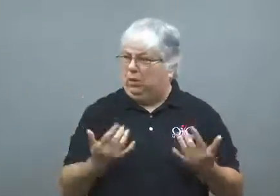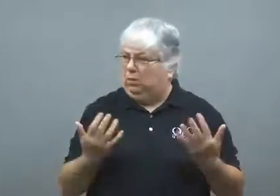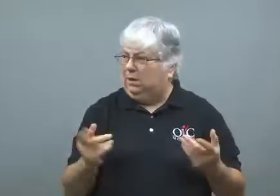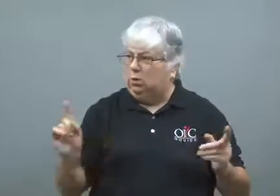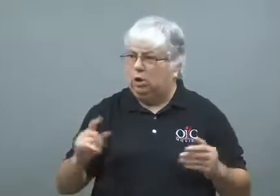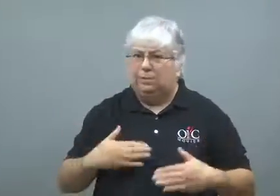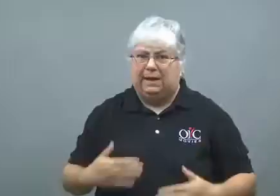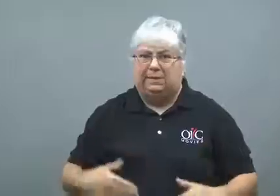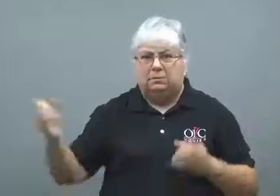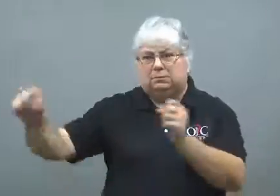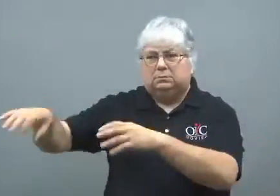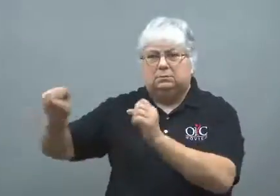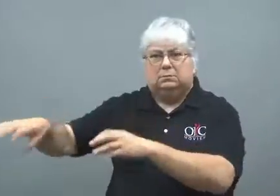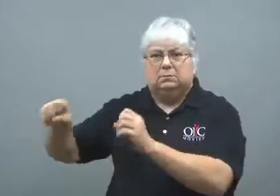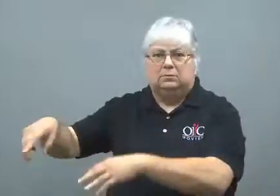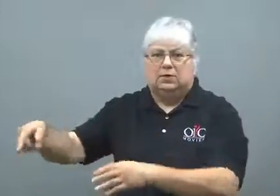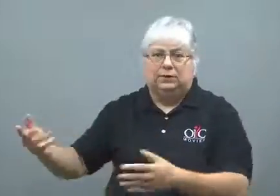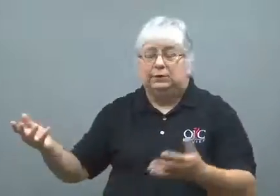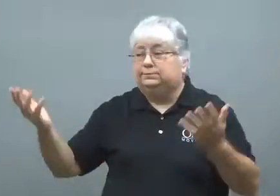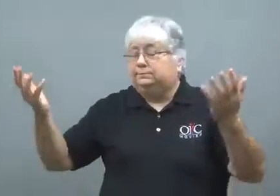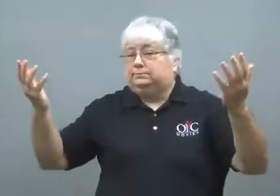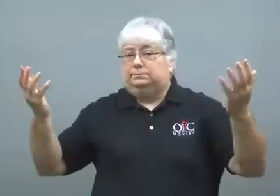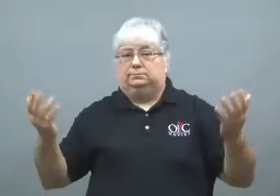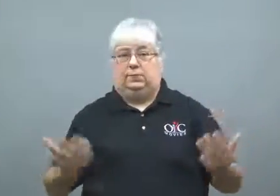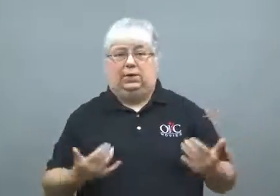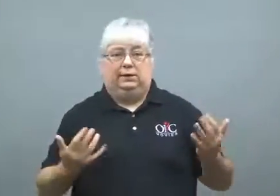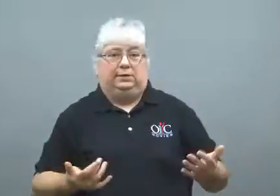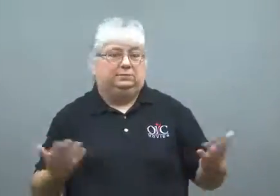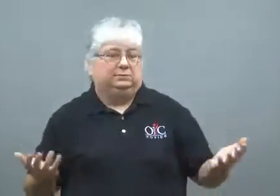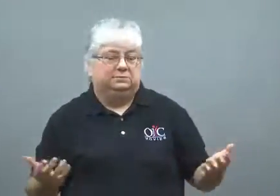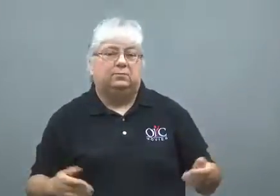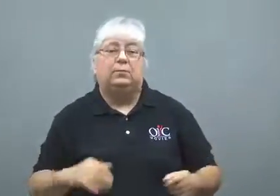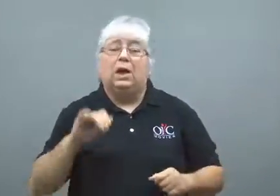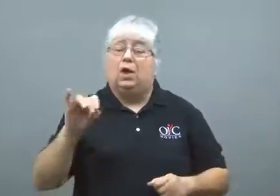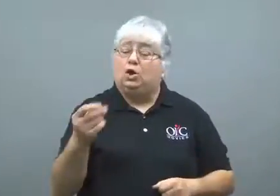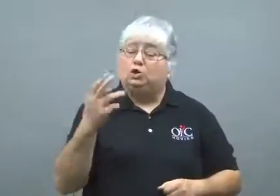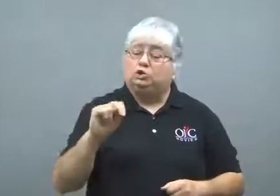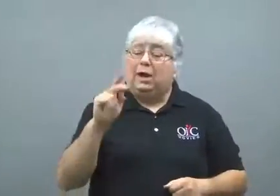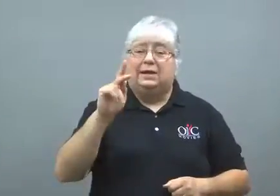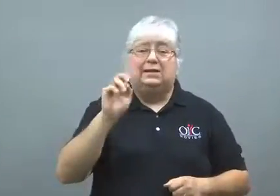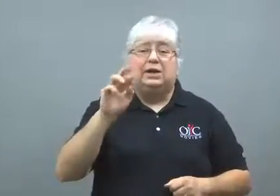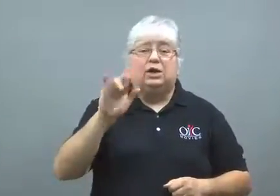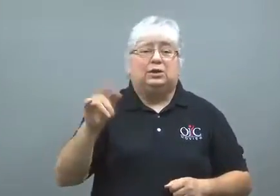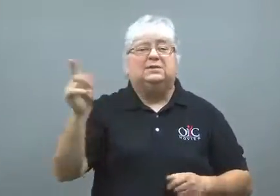but have yet to receive any bodies to store there.